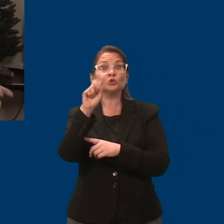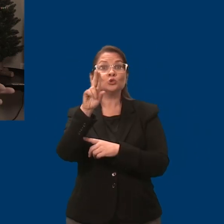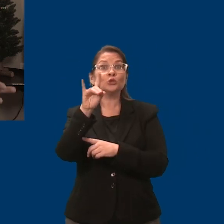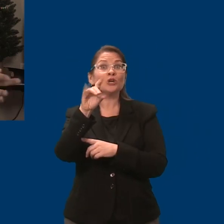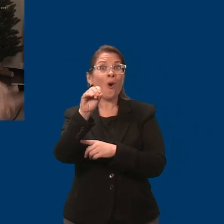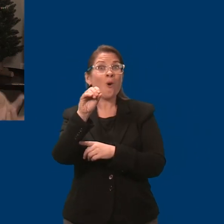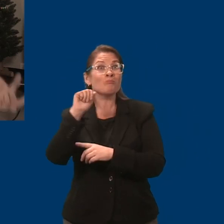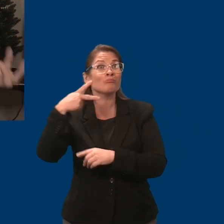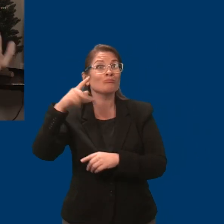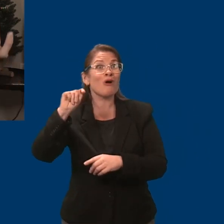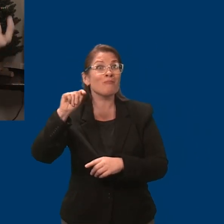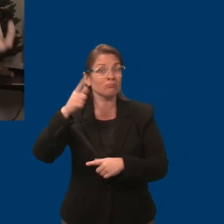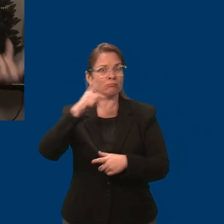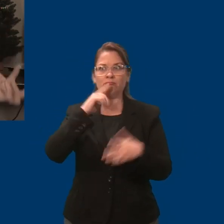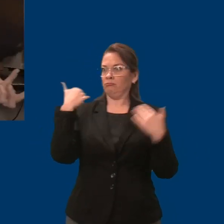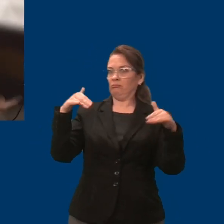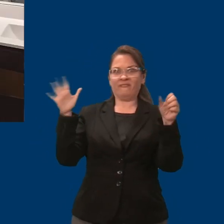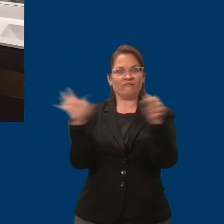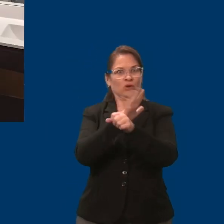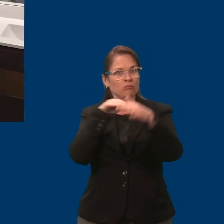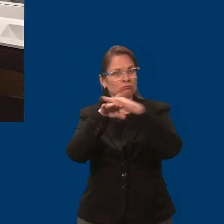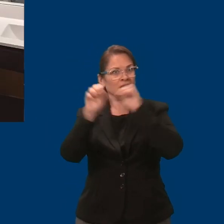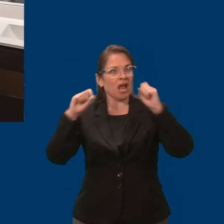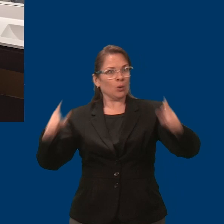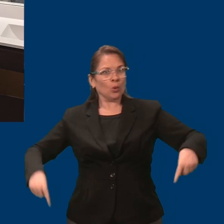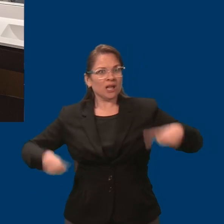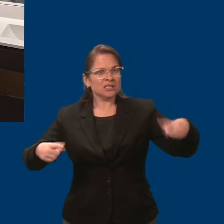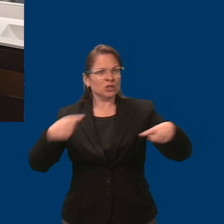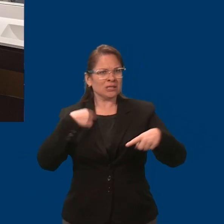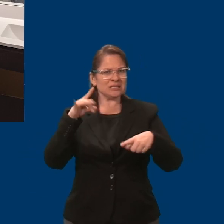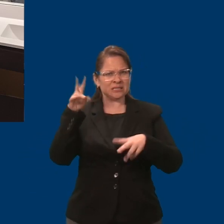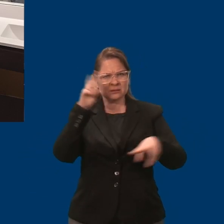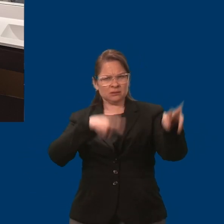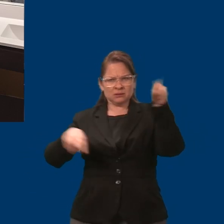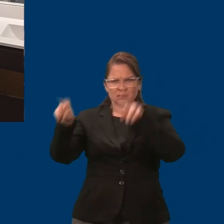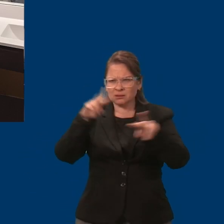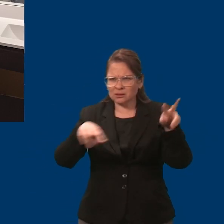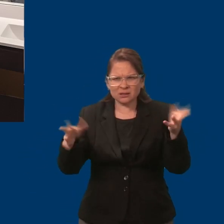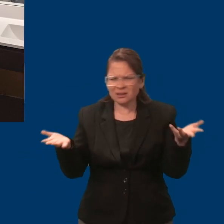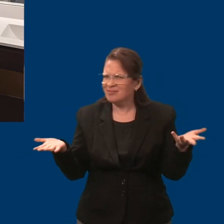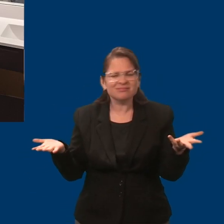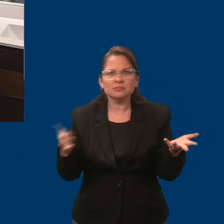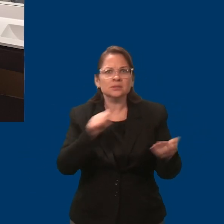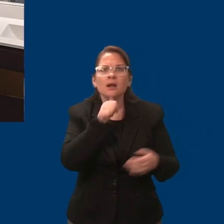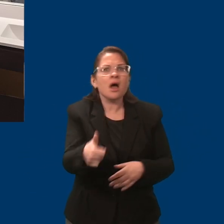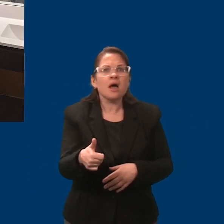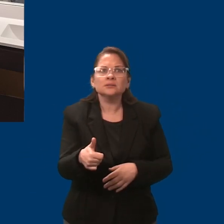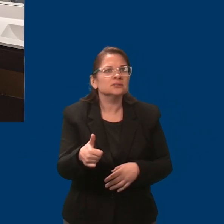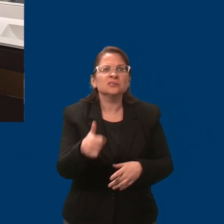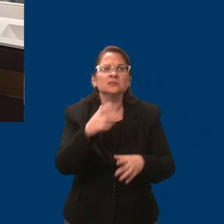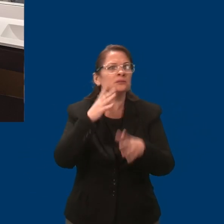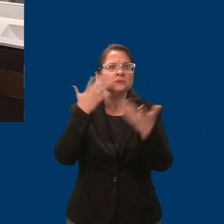2%. Wow. As you can see in this image, I'm barely able to fit in the bathroom